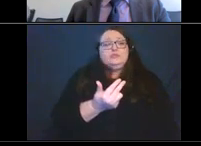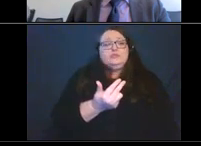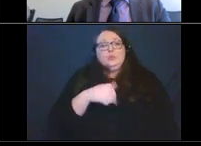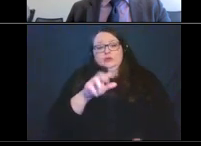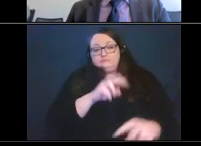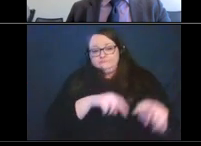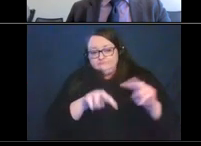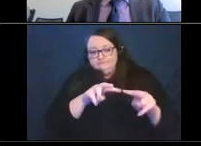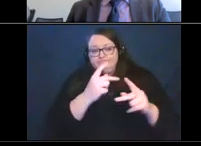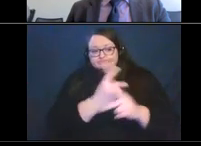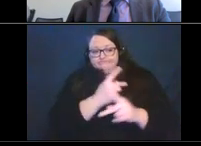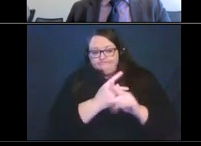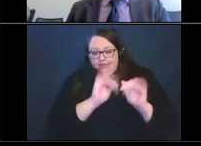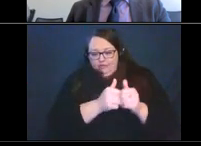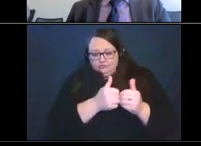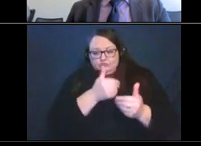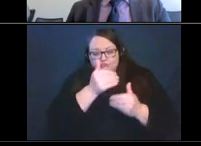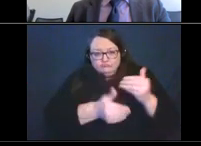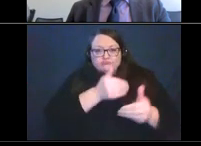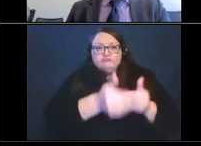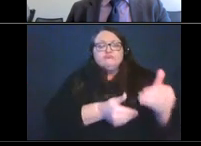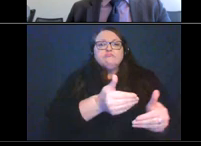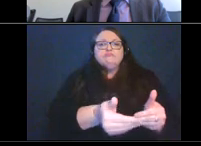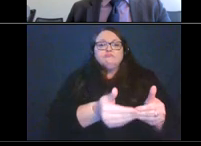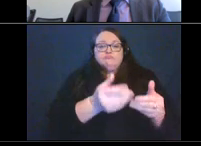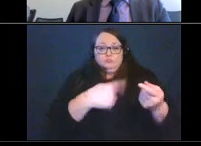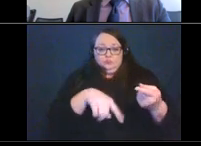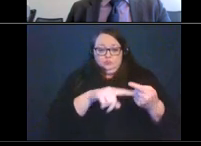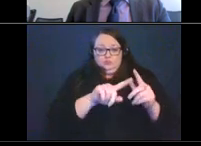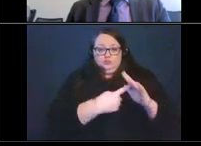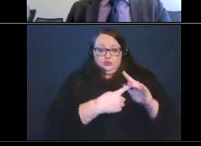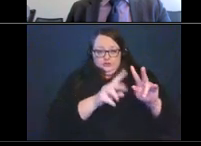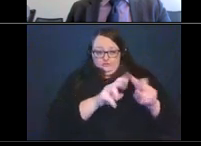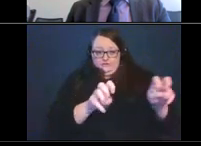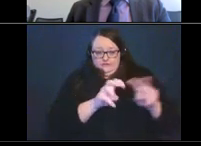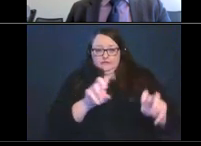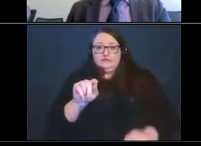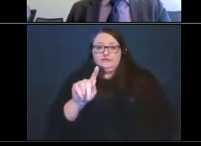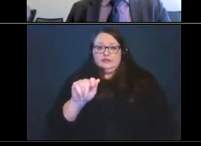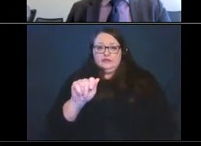forward with, and when you started looking at the datasets for temperature, there aren't many